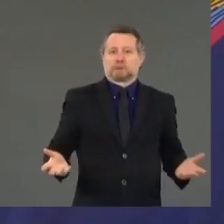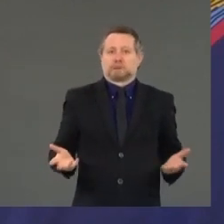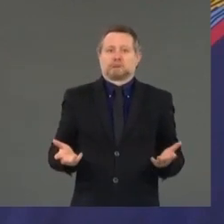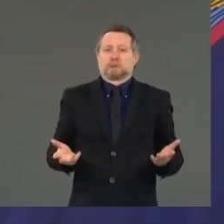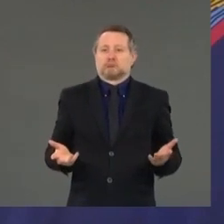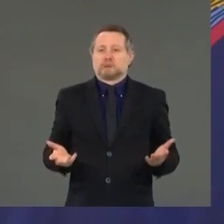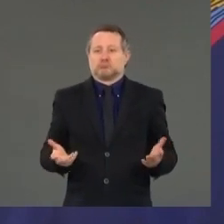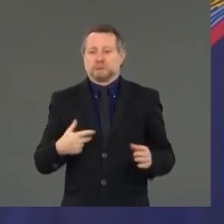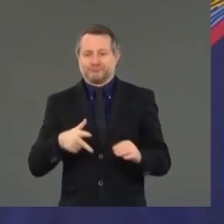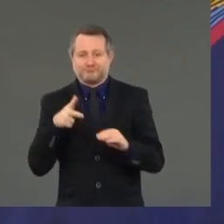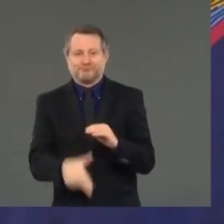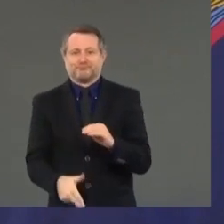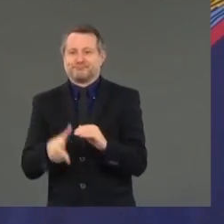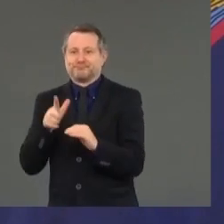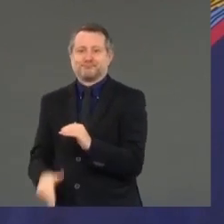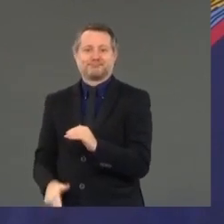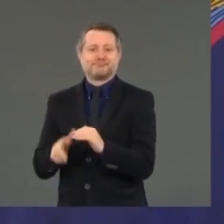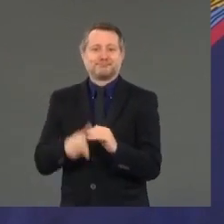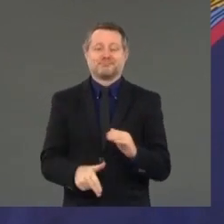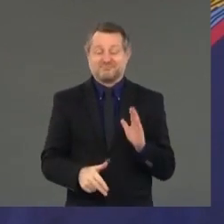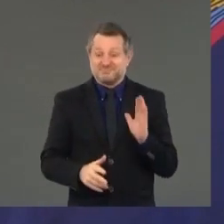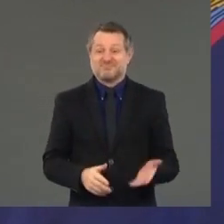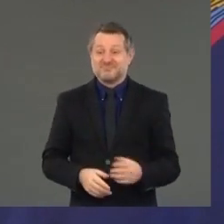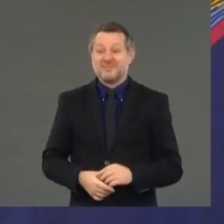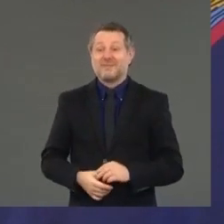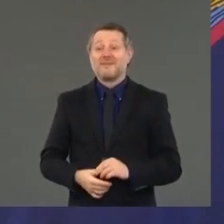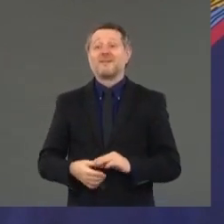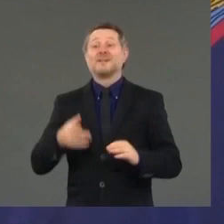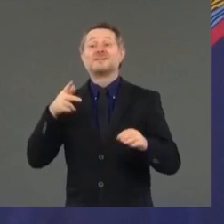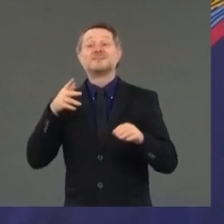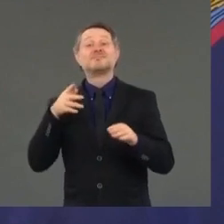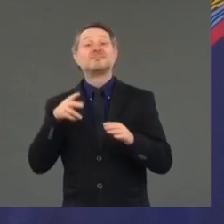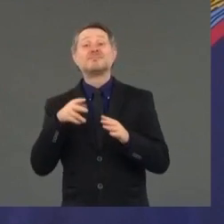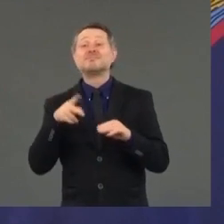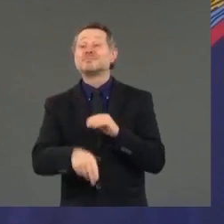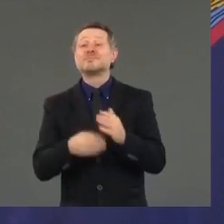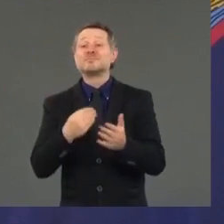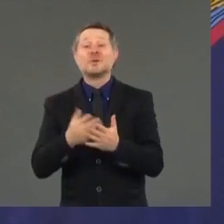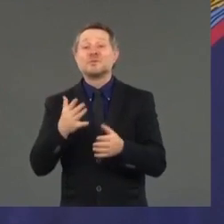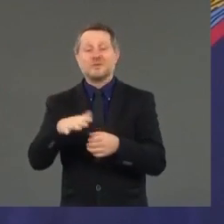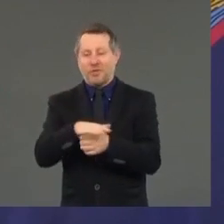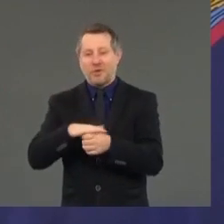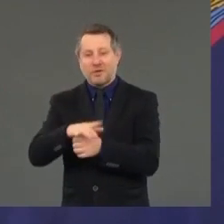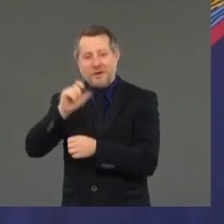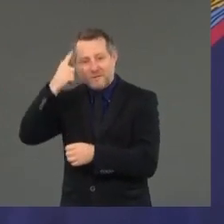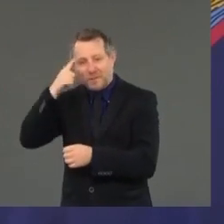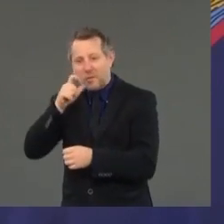GOES TO EDUCATION, GOES TO HEALTH CARE, THAT'S WHERE OUR FUNDING GOES, AND GOES TO LOCAL